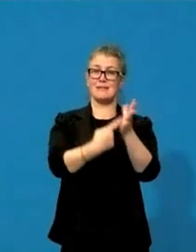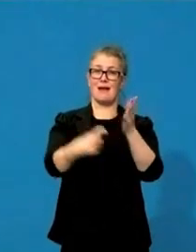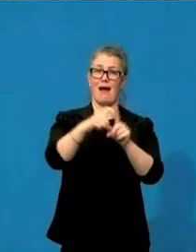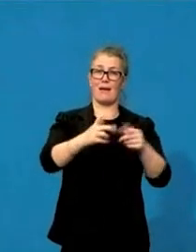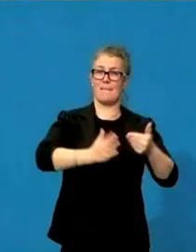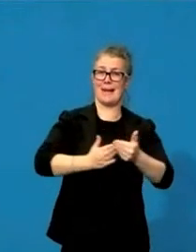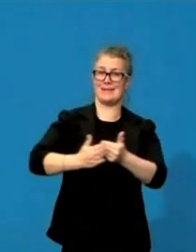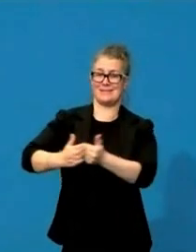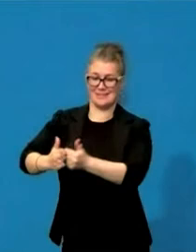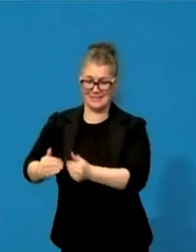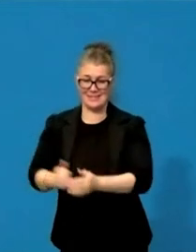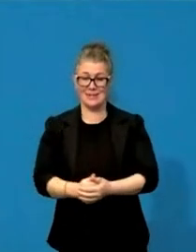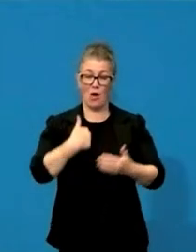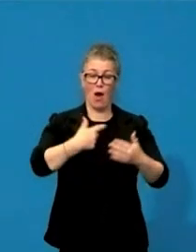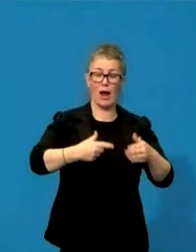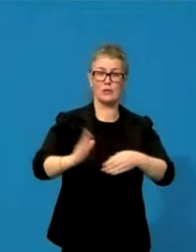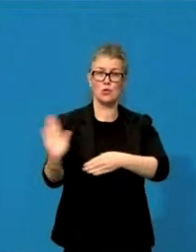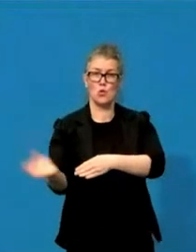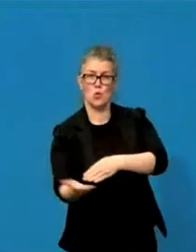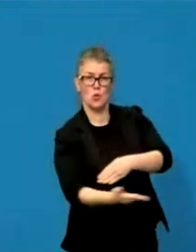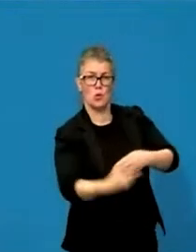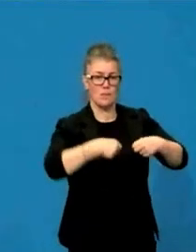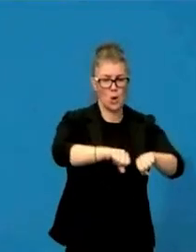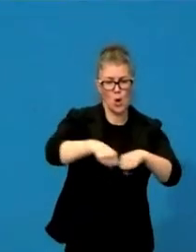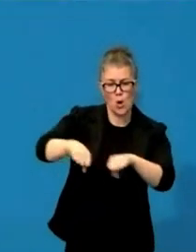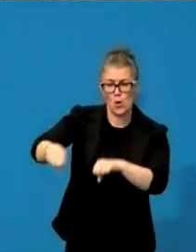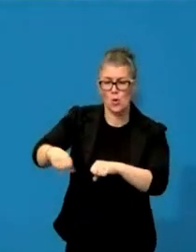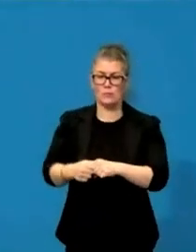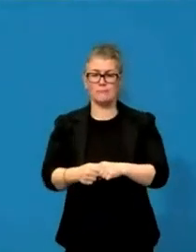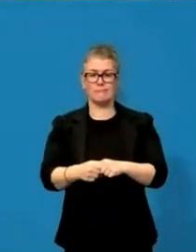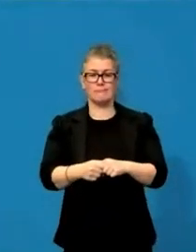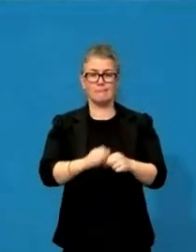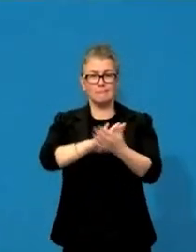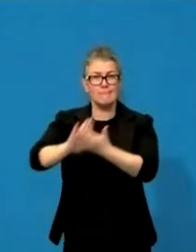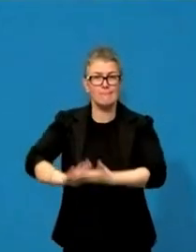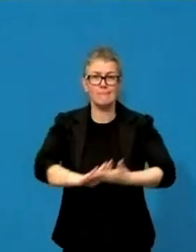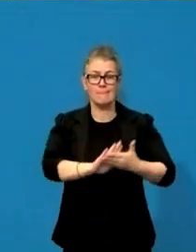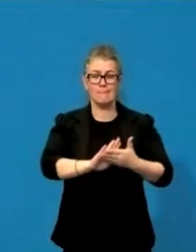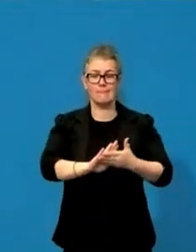I do whipper snipping, I do mowing. I do raking up. I do chainsawing.